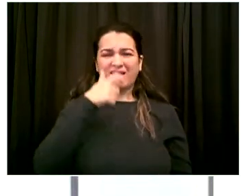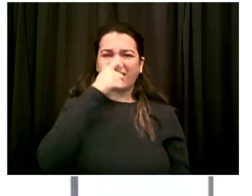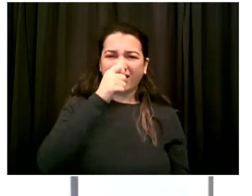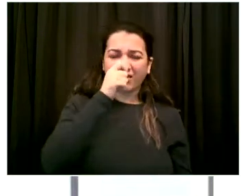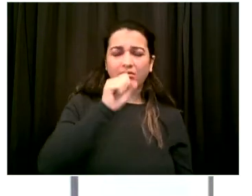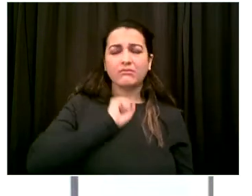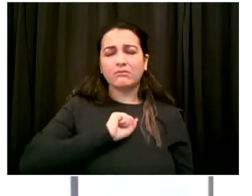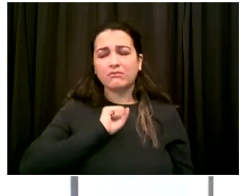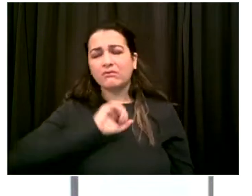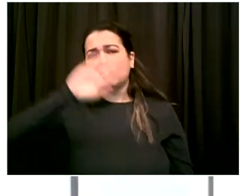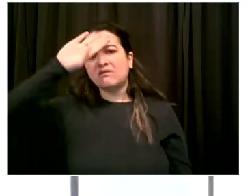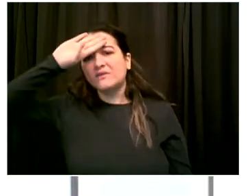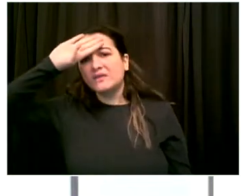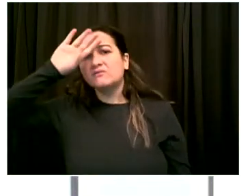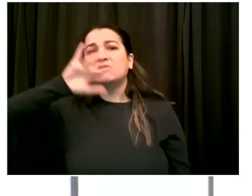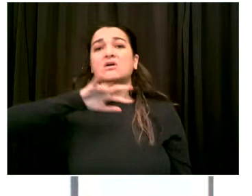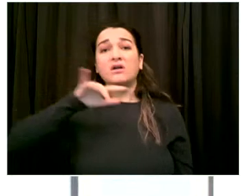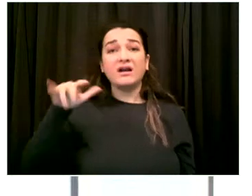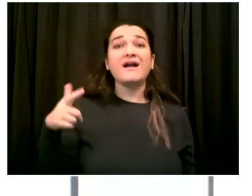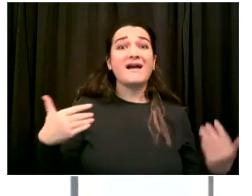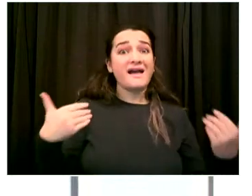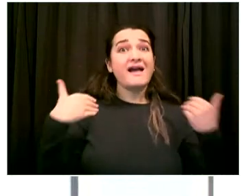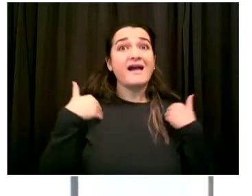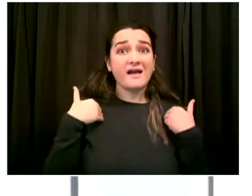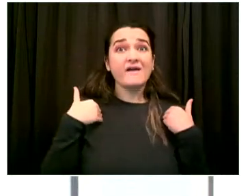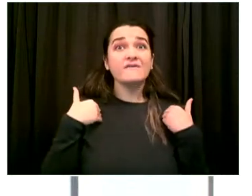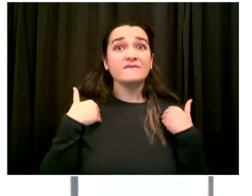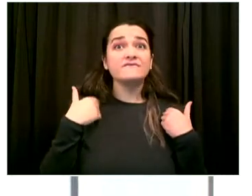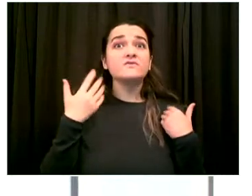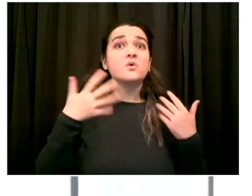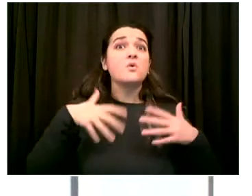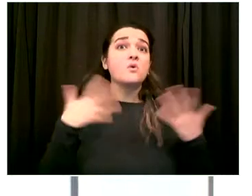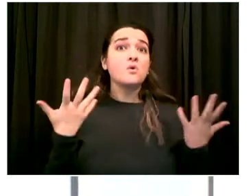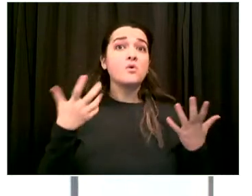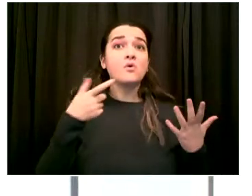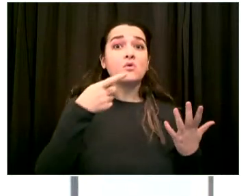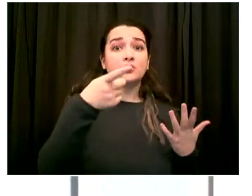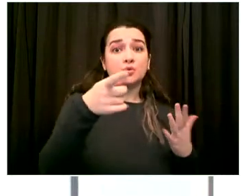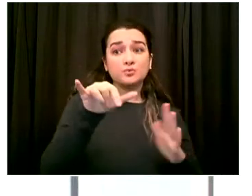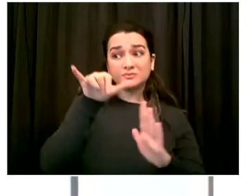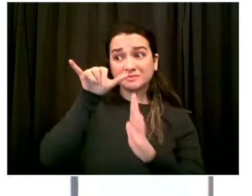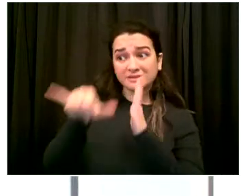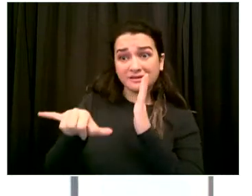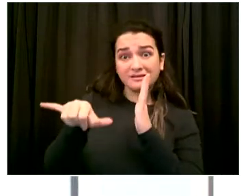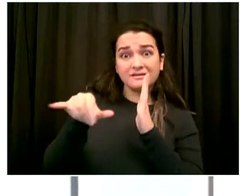SYMPTOMS OR WELL YOU ARE IN THE TETEN-DAY